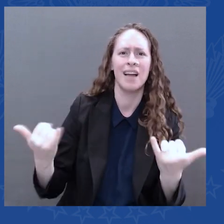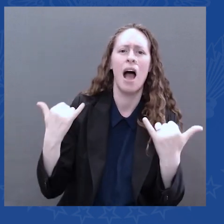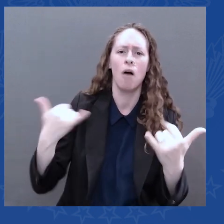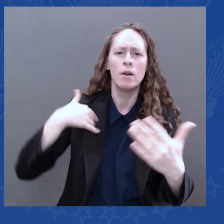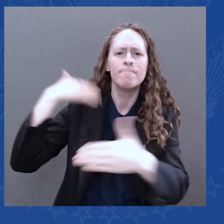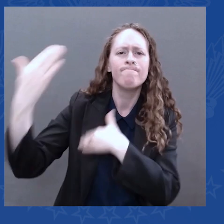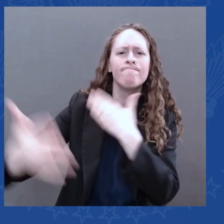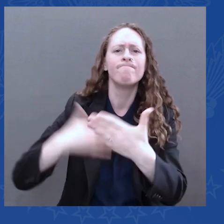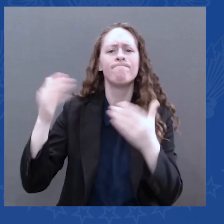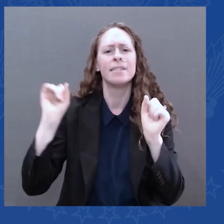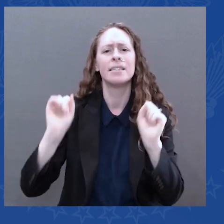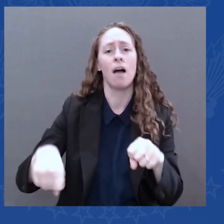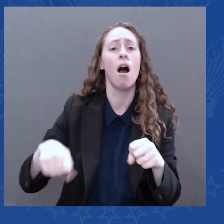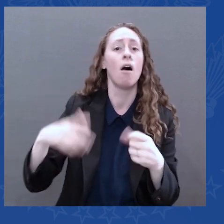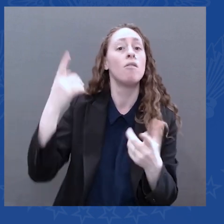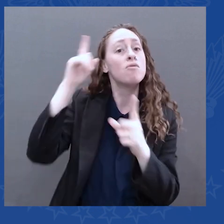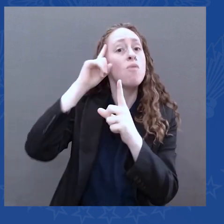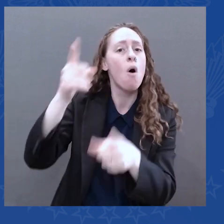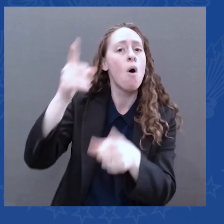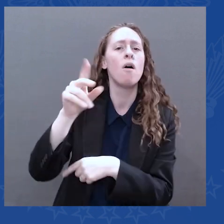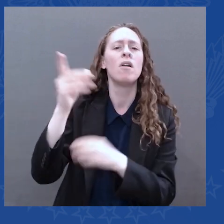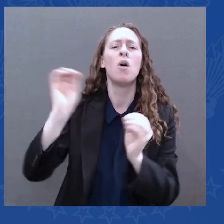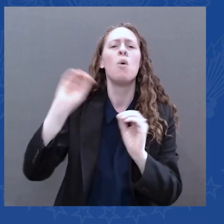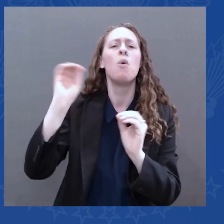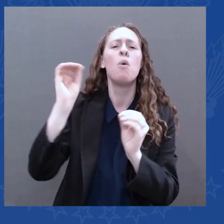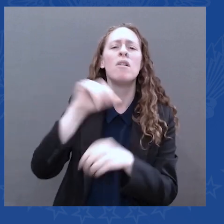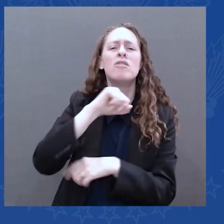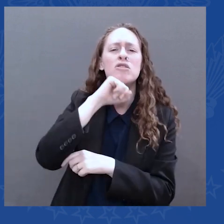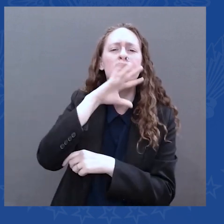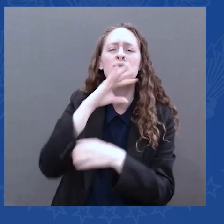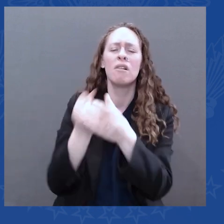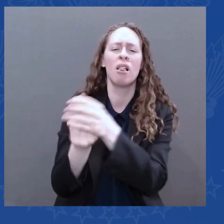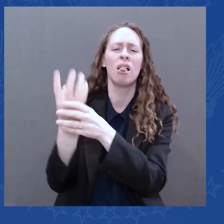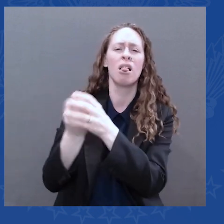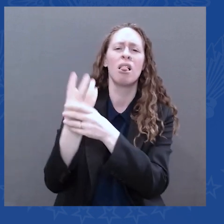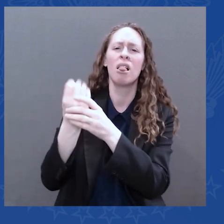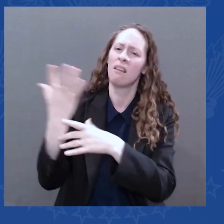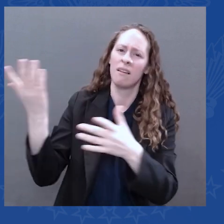That's what the second part of this initiative is all about. The United States and the European Union